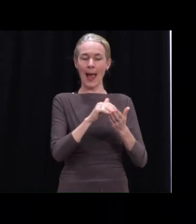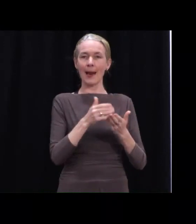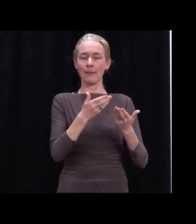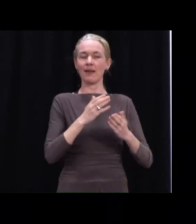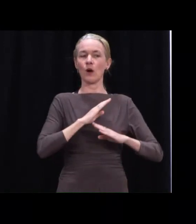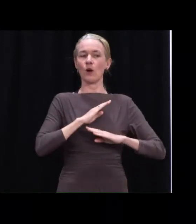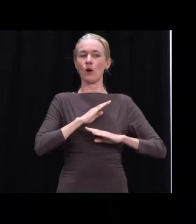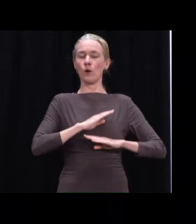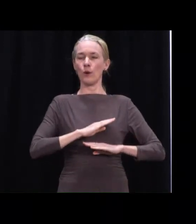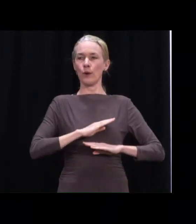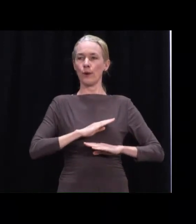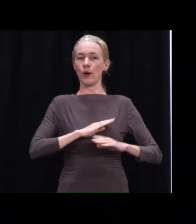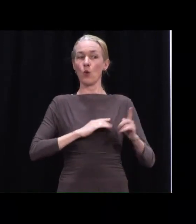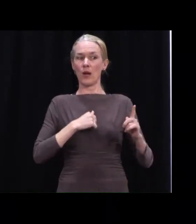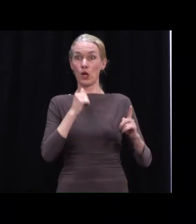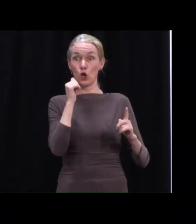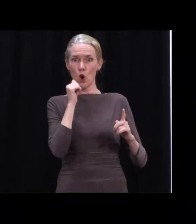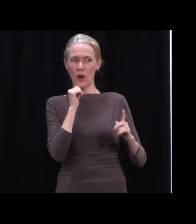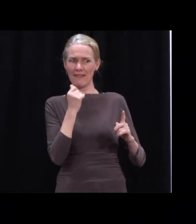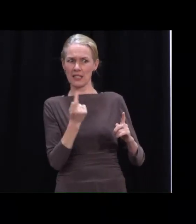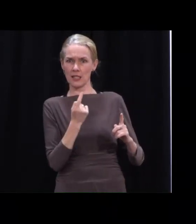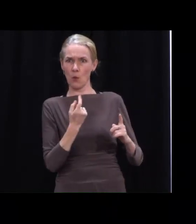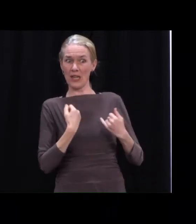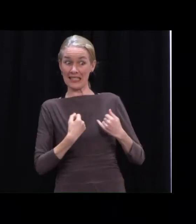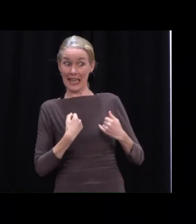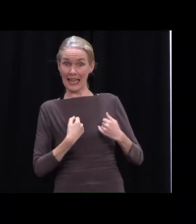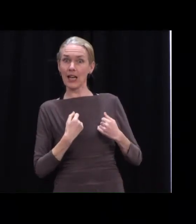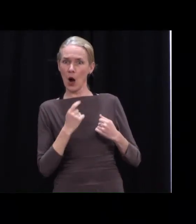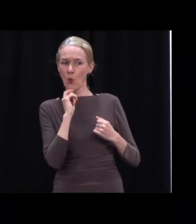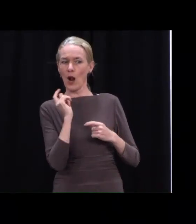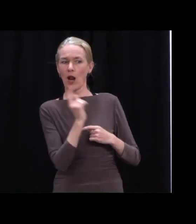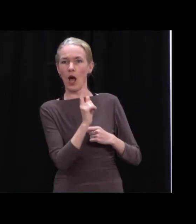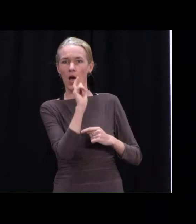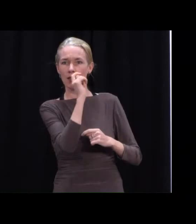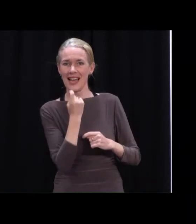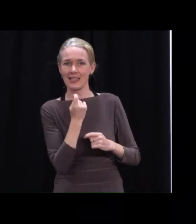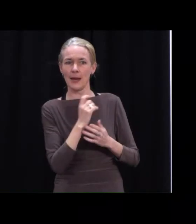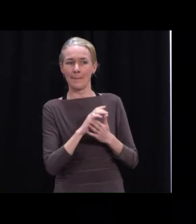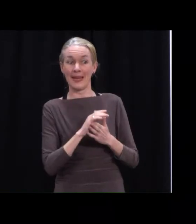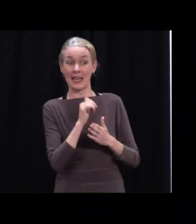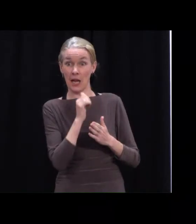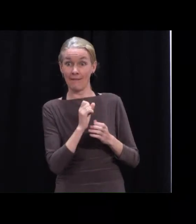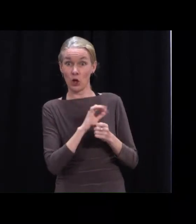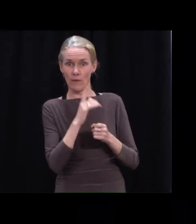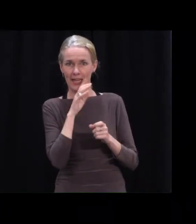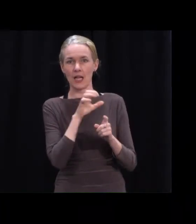is maintaining importance for us that we a ginding any